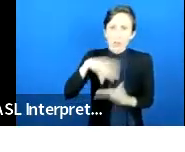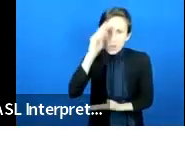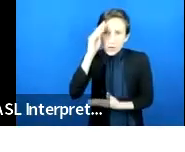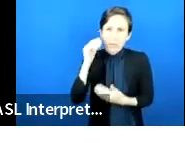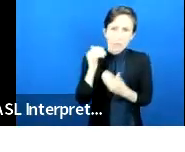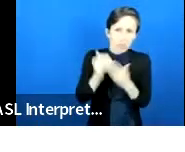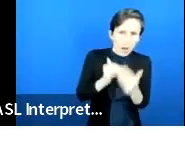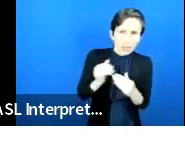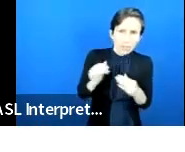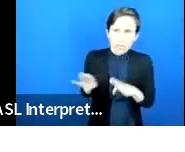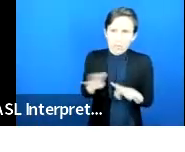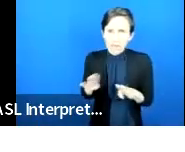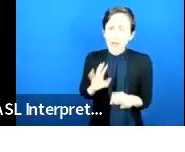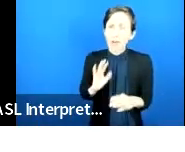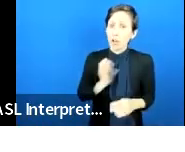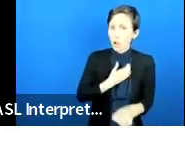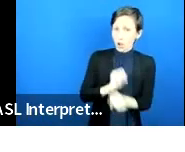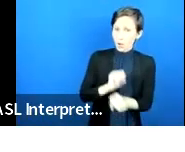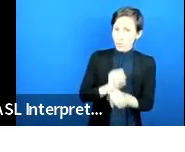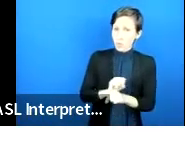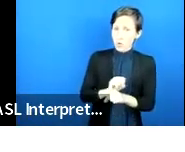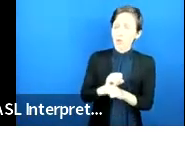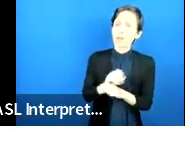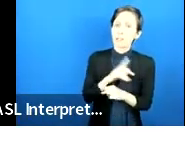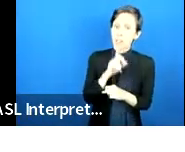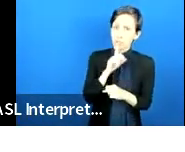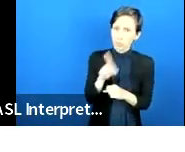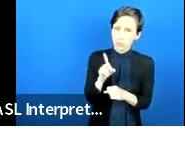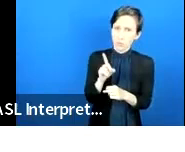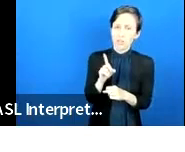And the work that we're doing is really leaning into the